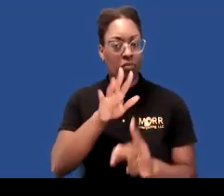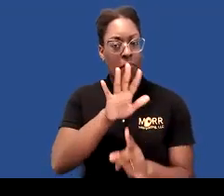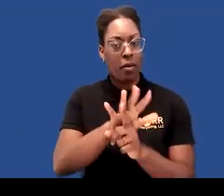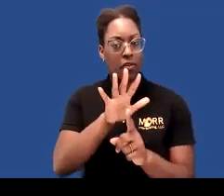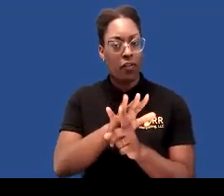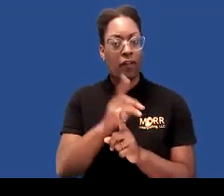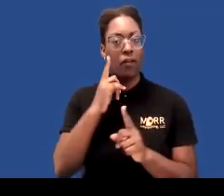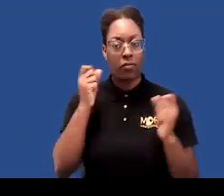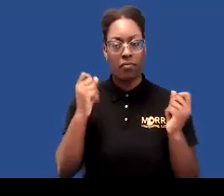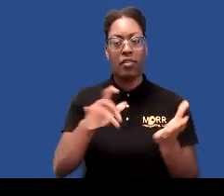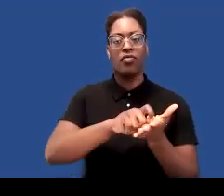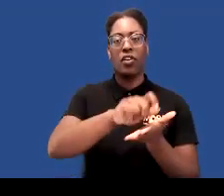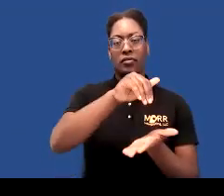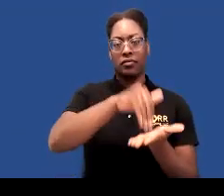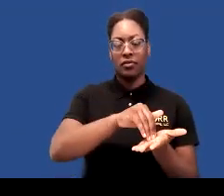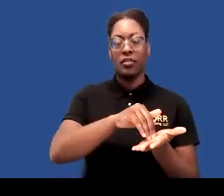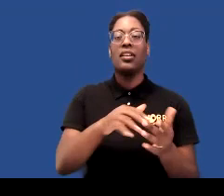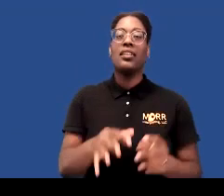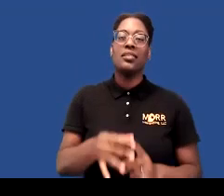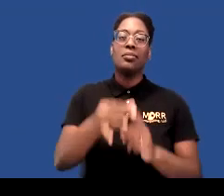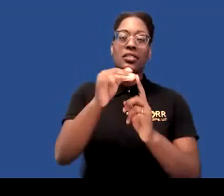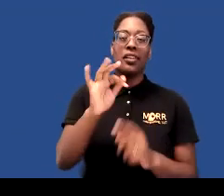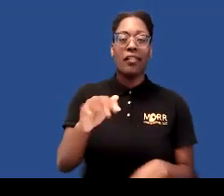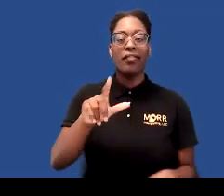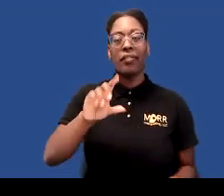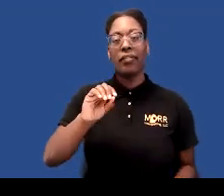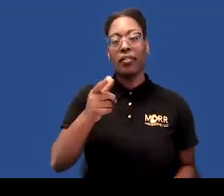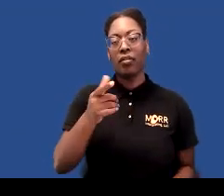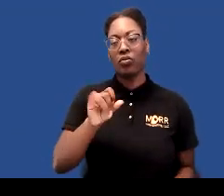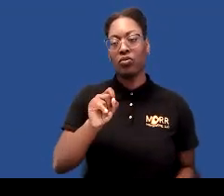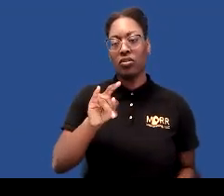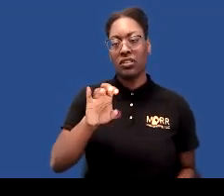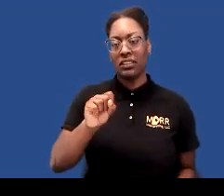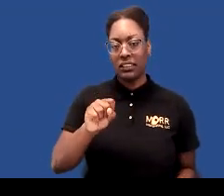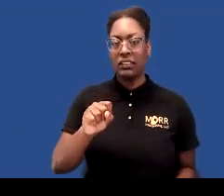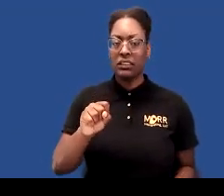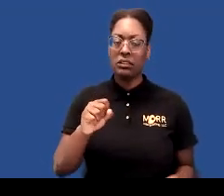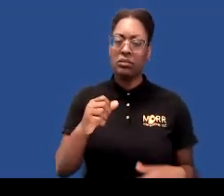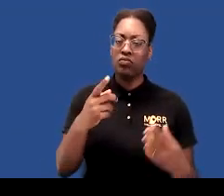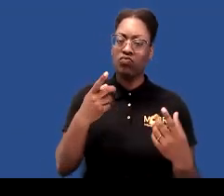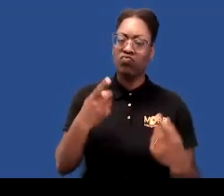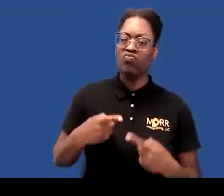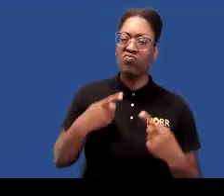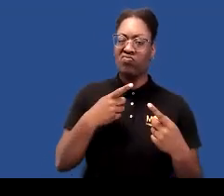if logistically challenging. But something important to note is the "or not" in parentheses here. I ll go into a little more detail later